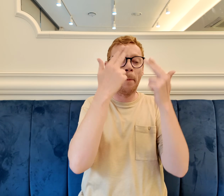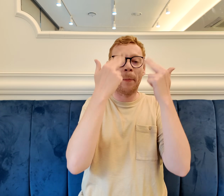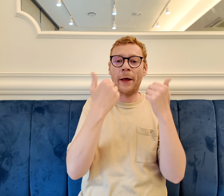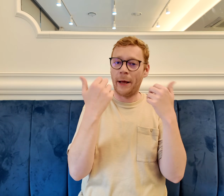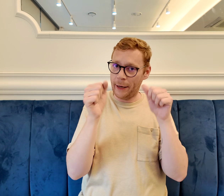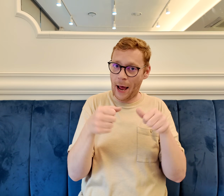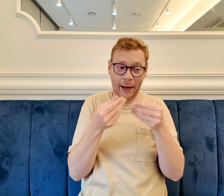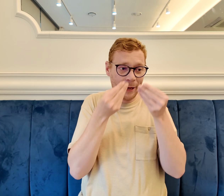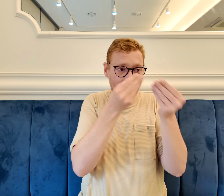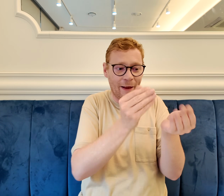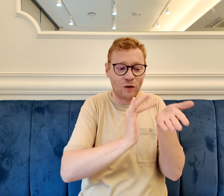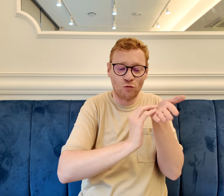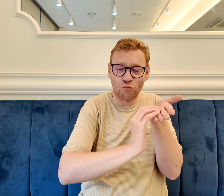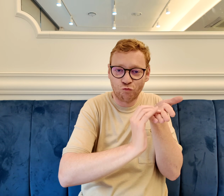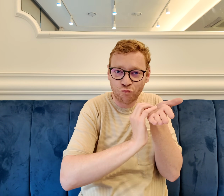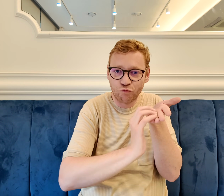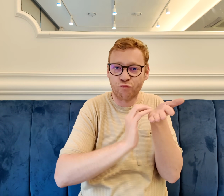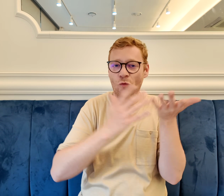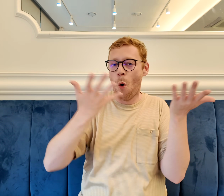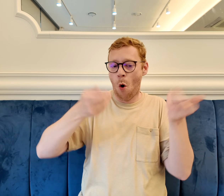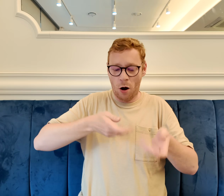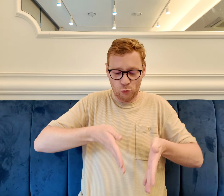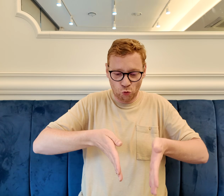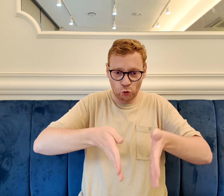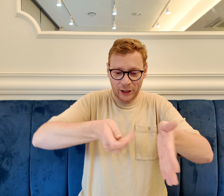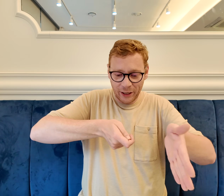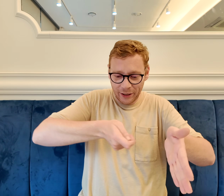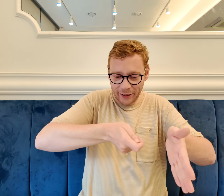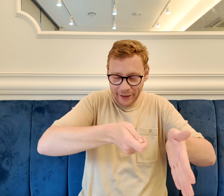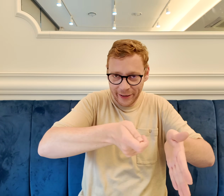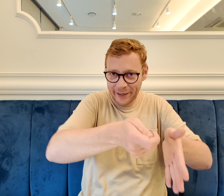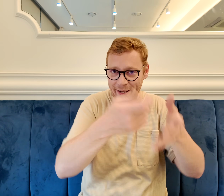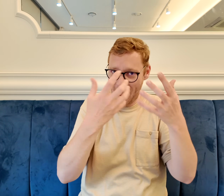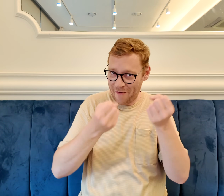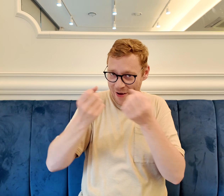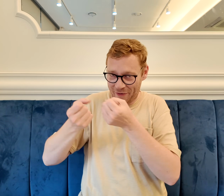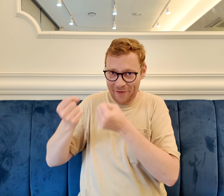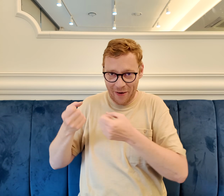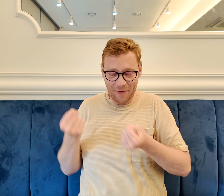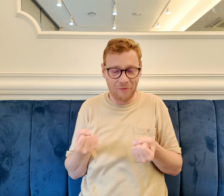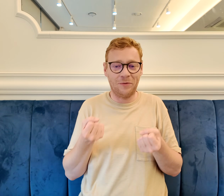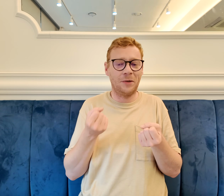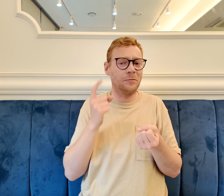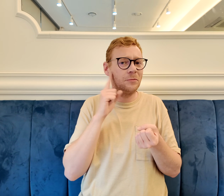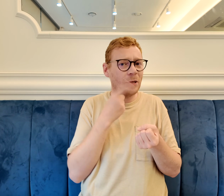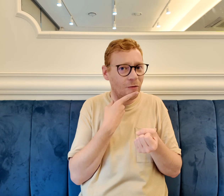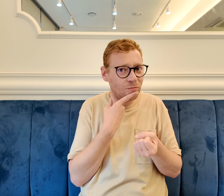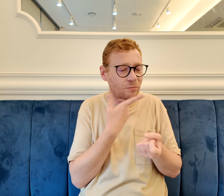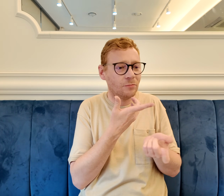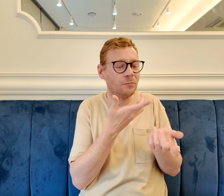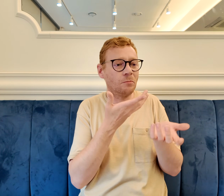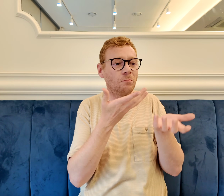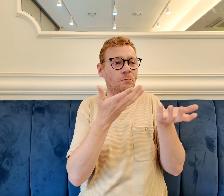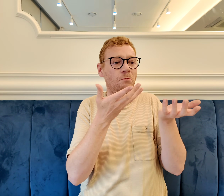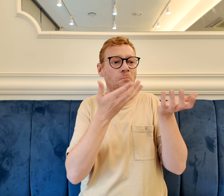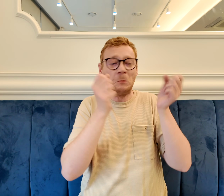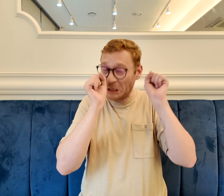the blind have Braille and paving stones. But what about the deaf?